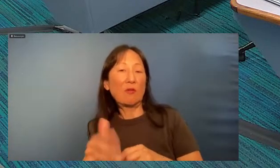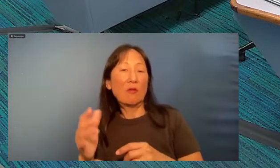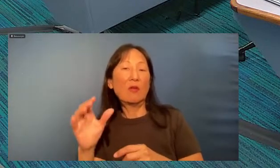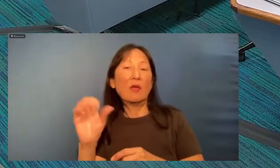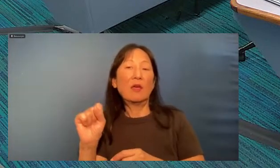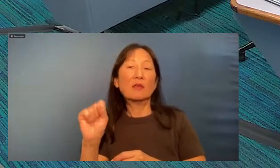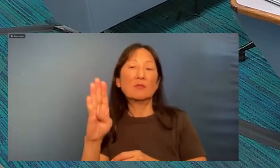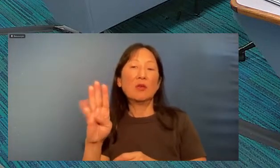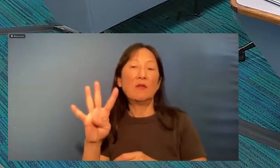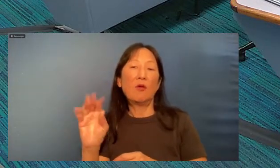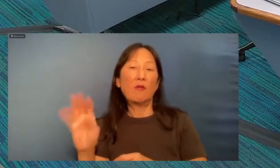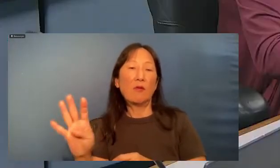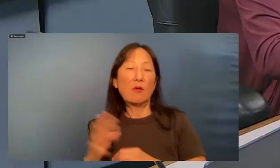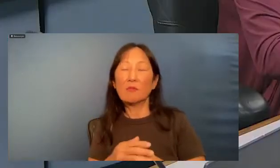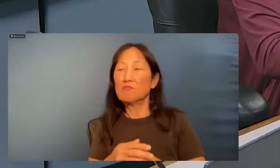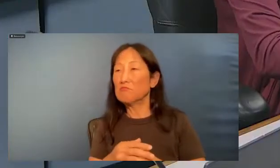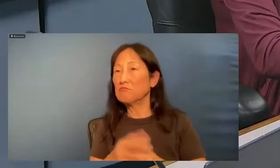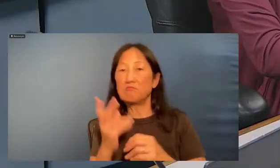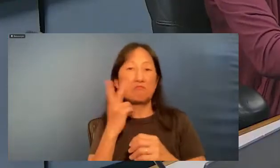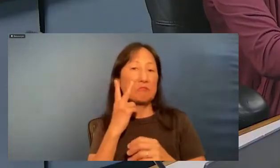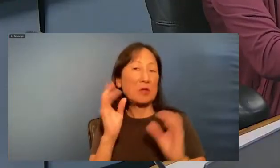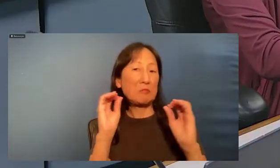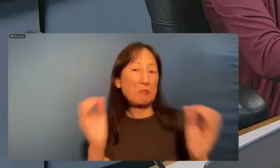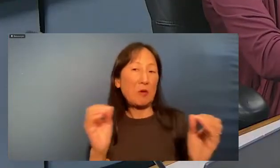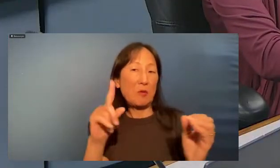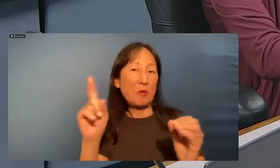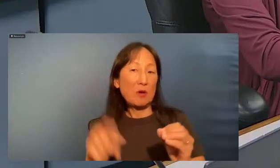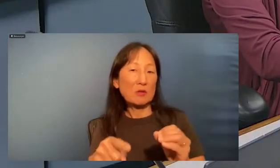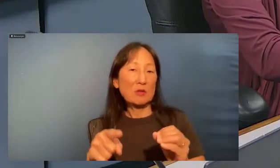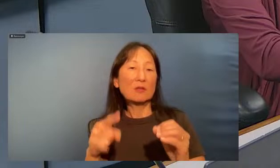Okay, seeing none, may we roll on to decision making?